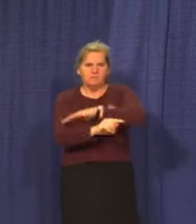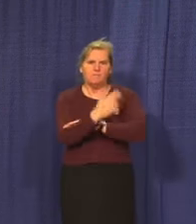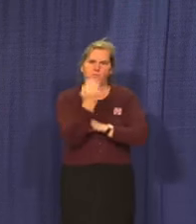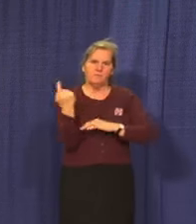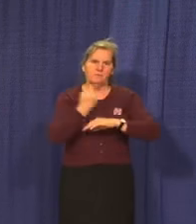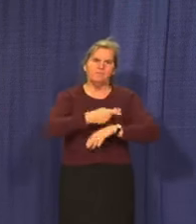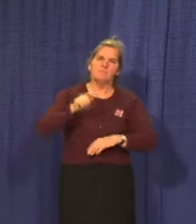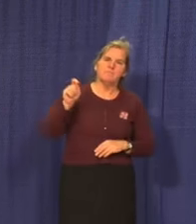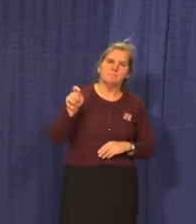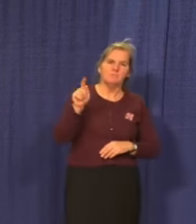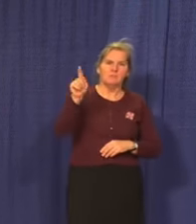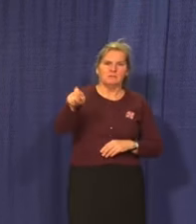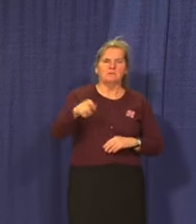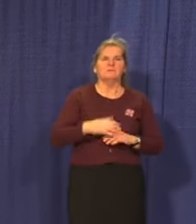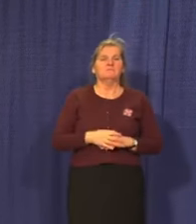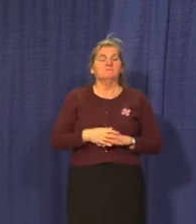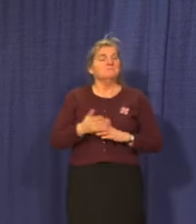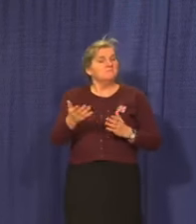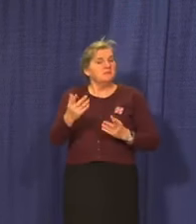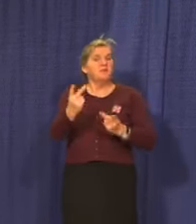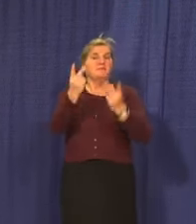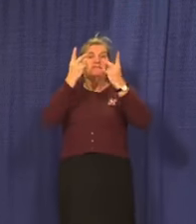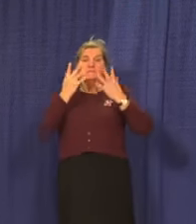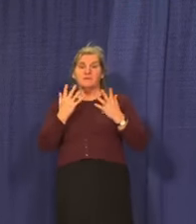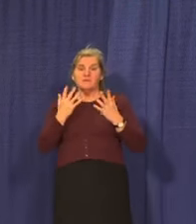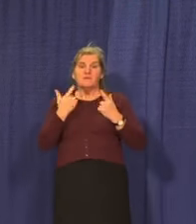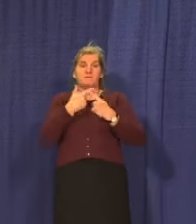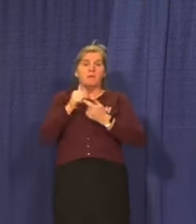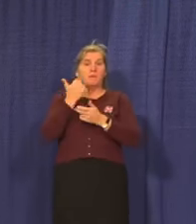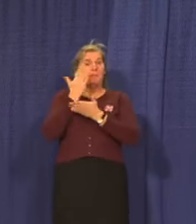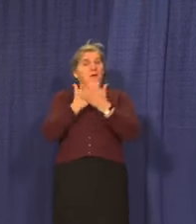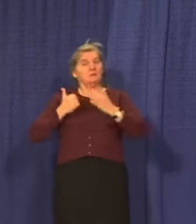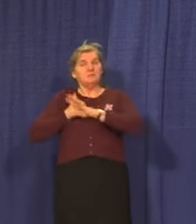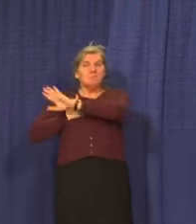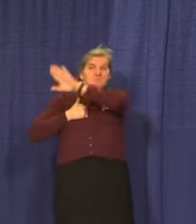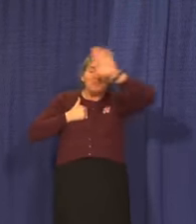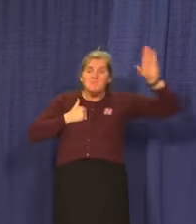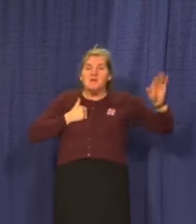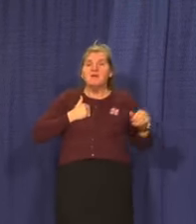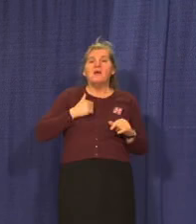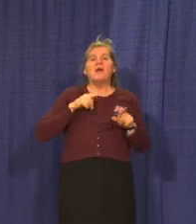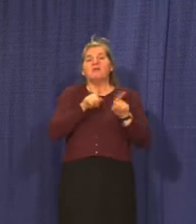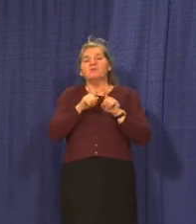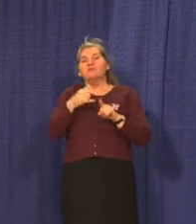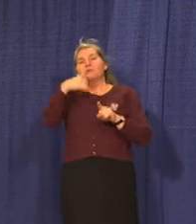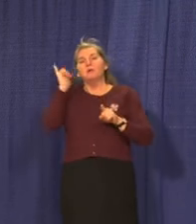THIS APPLIES TO PEOPLE VISITING YUKON FROM OTHER REGIONS, AND YUKONERS WHO ARE RETURNING FROM